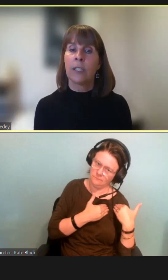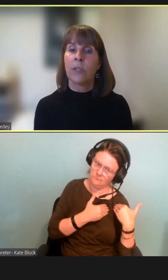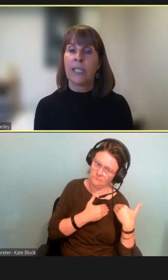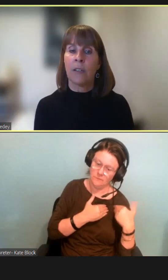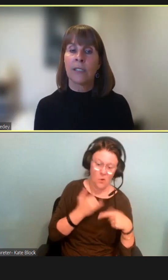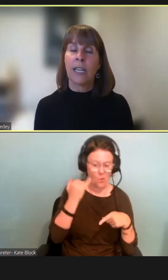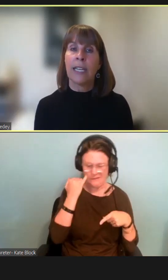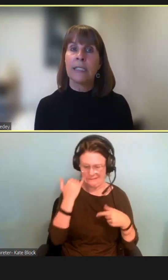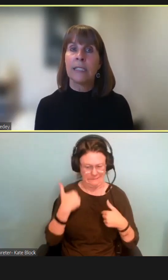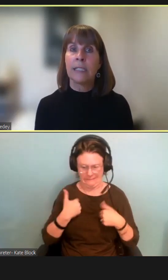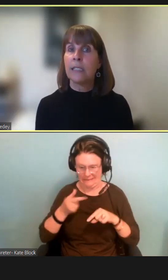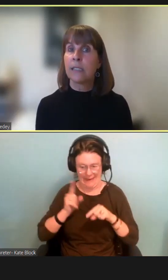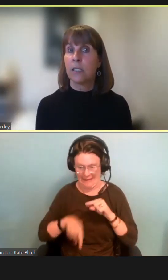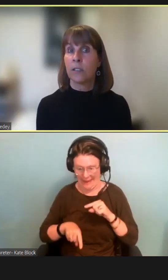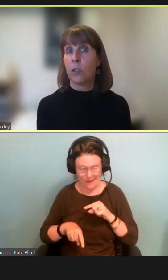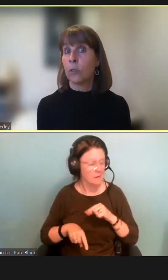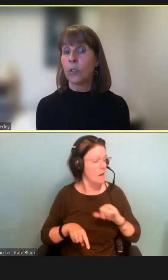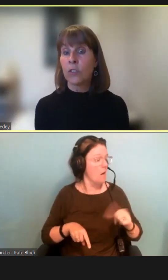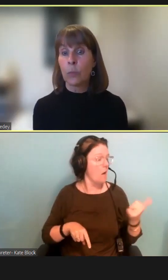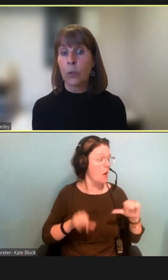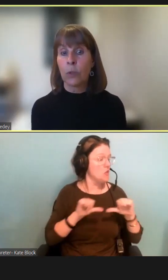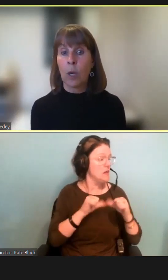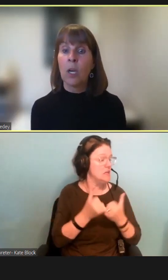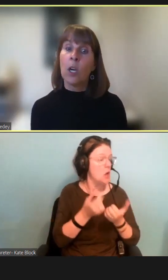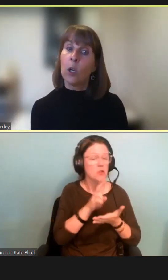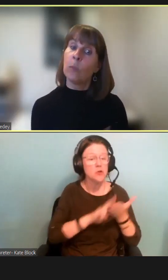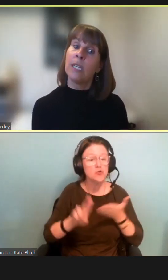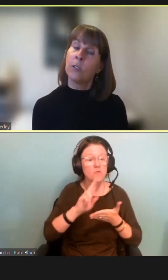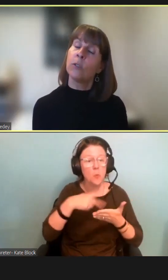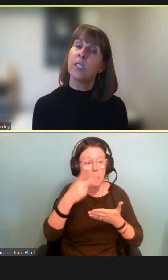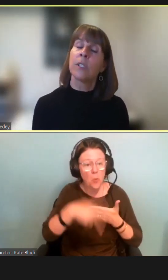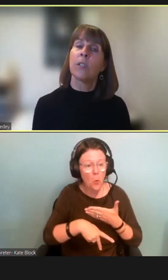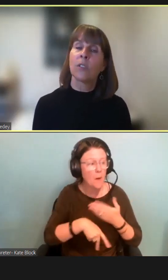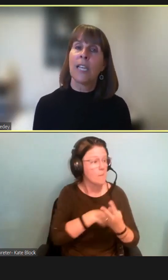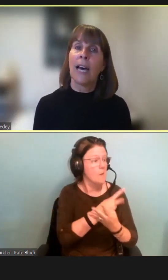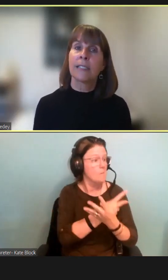outside entity such as University program who might do some of those tasks